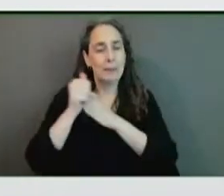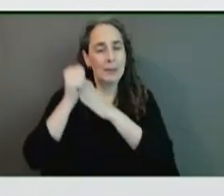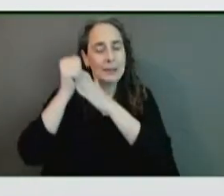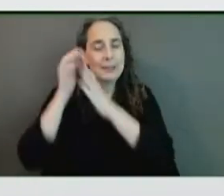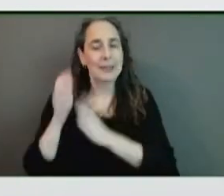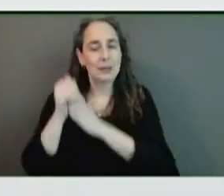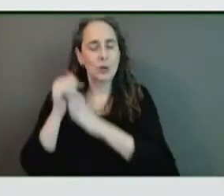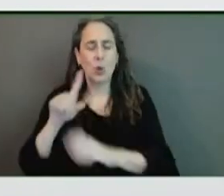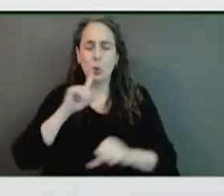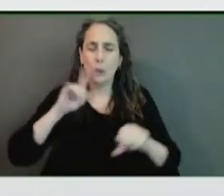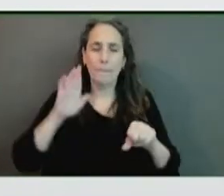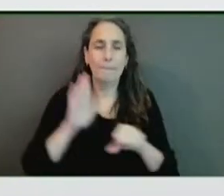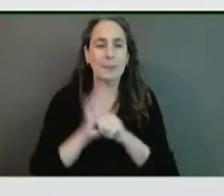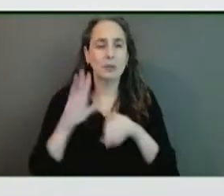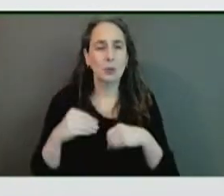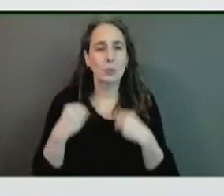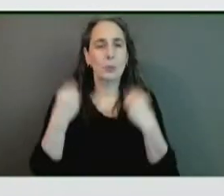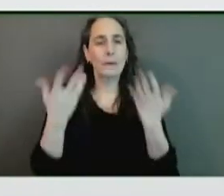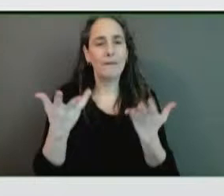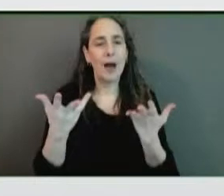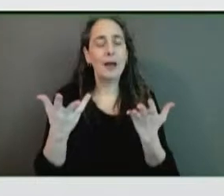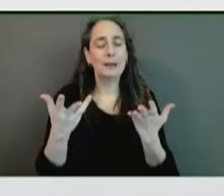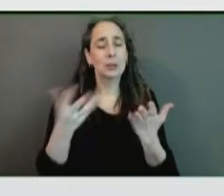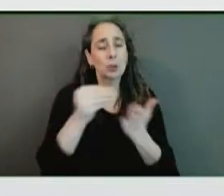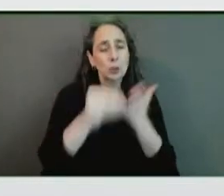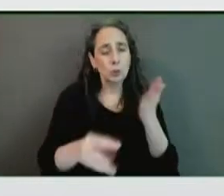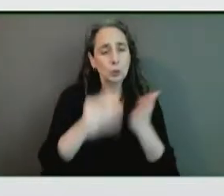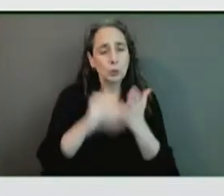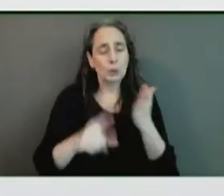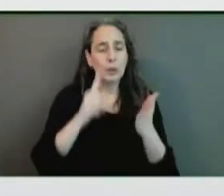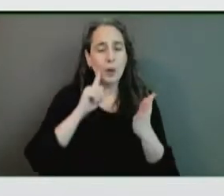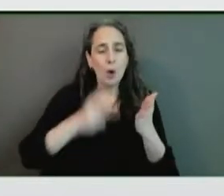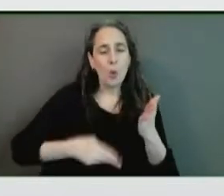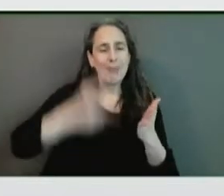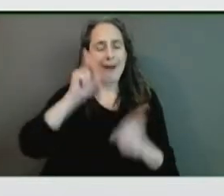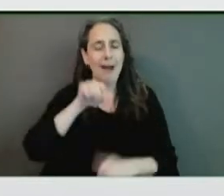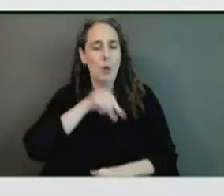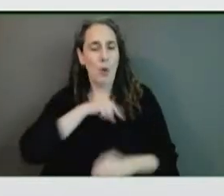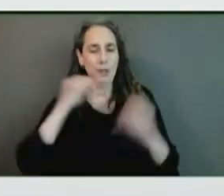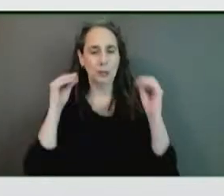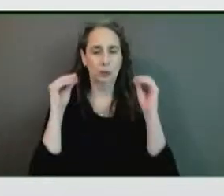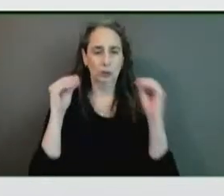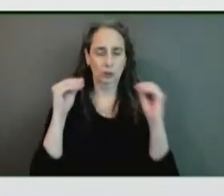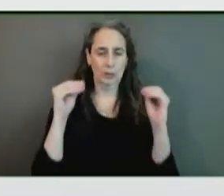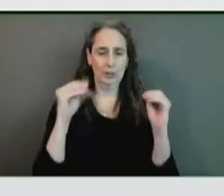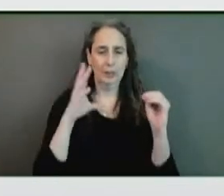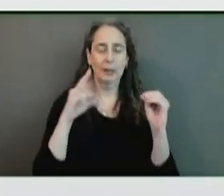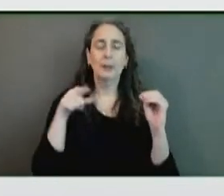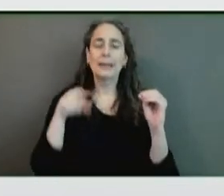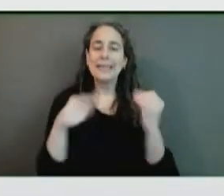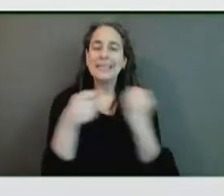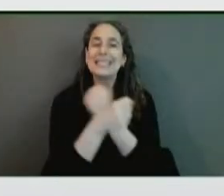system leadership. Are all committed to providing our